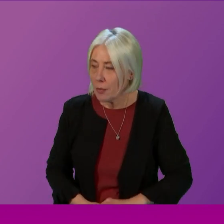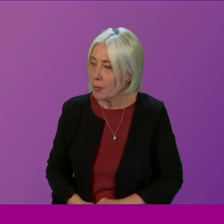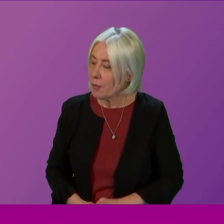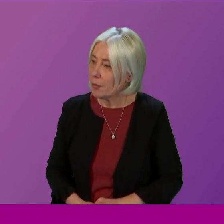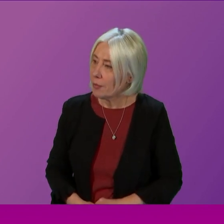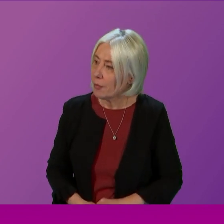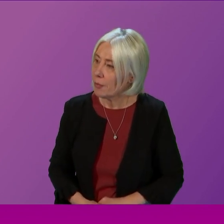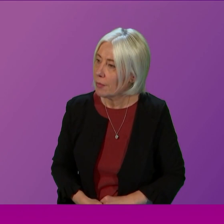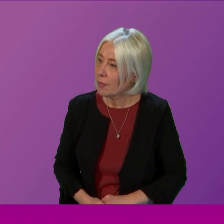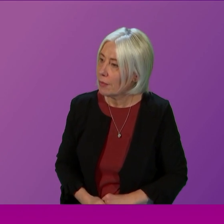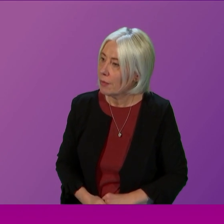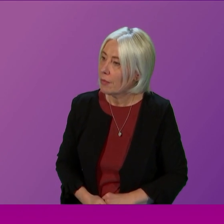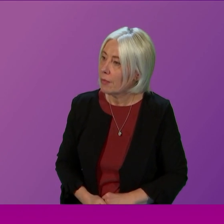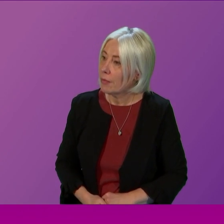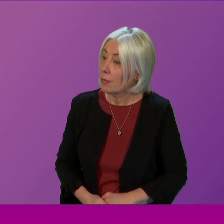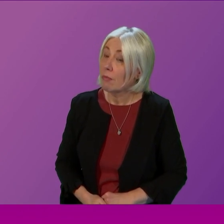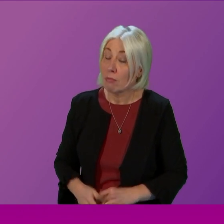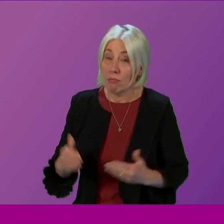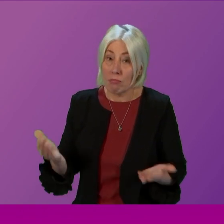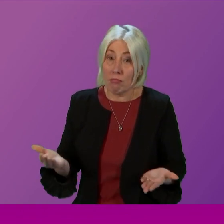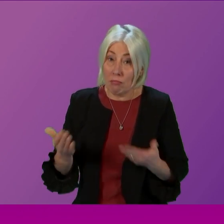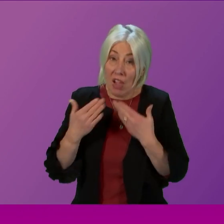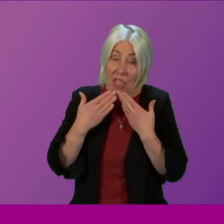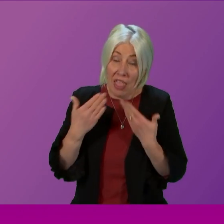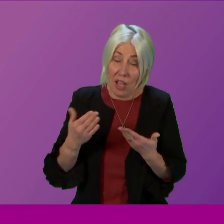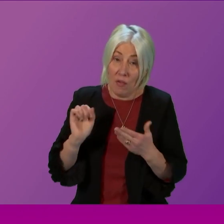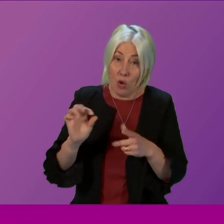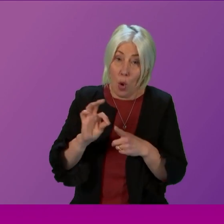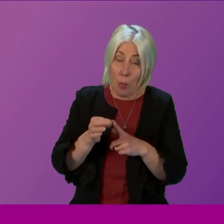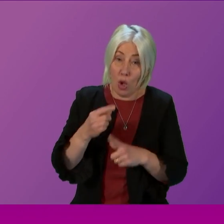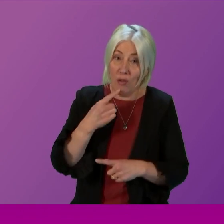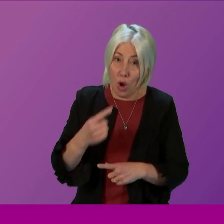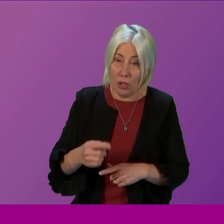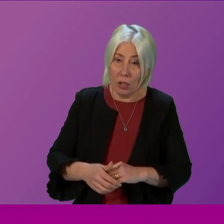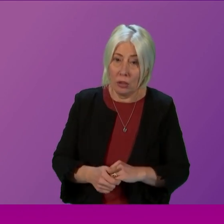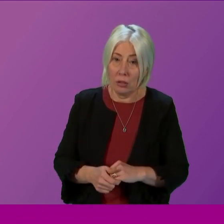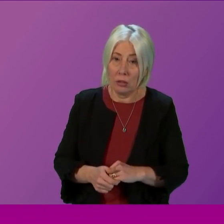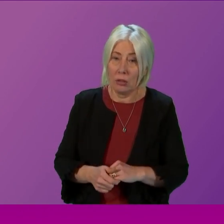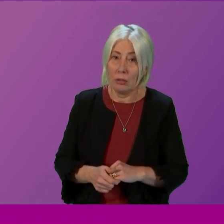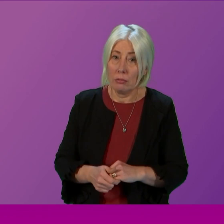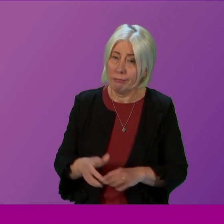I thank the member for his point of order. As he will be aware,